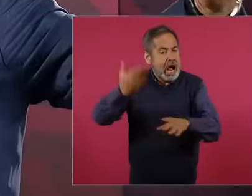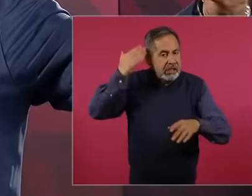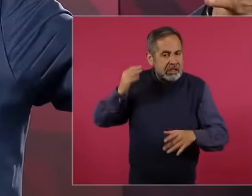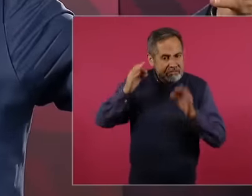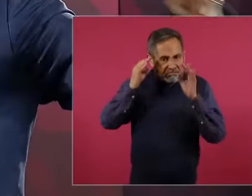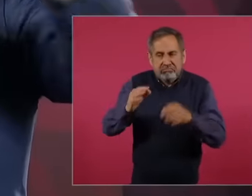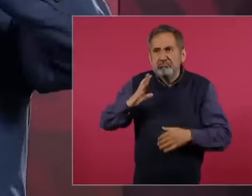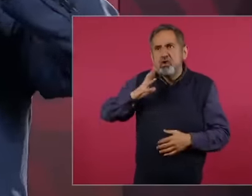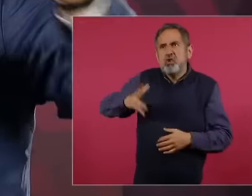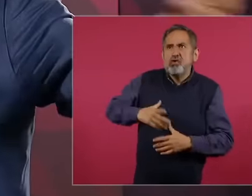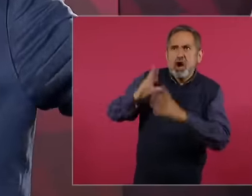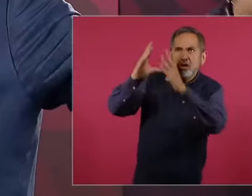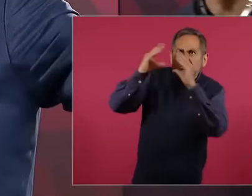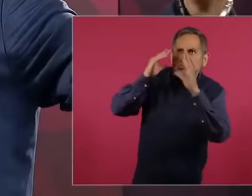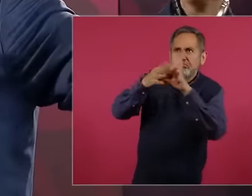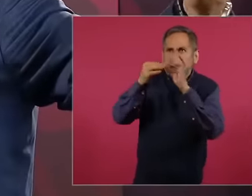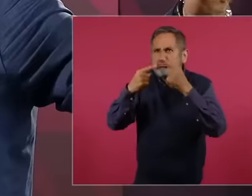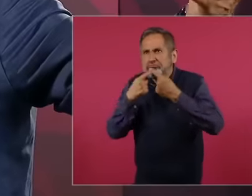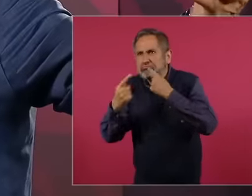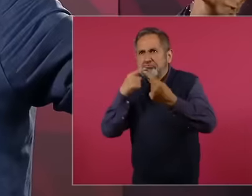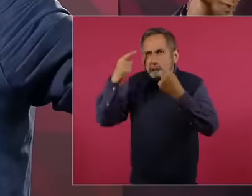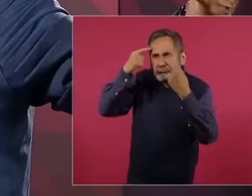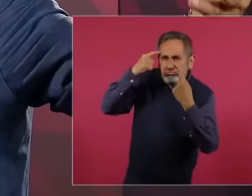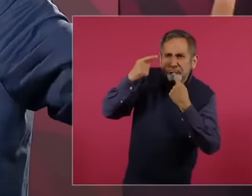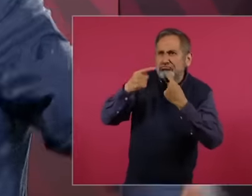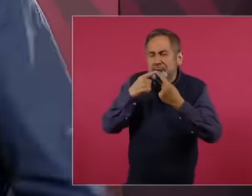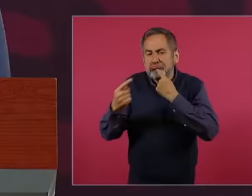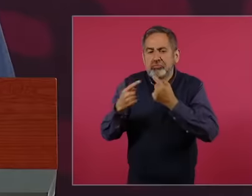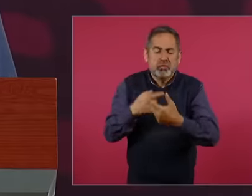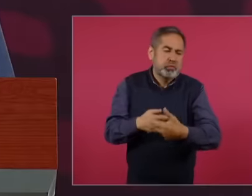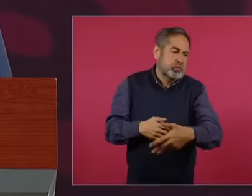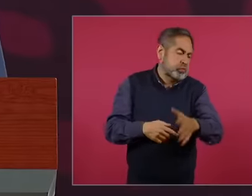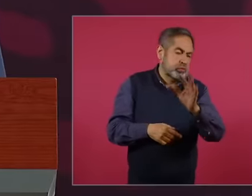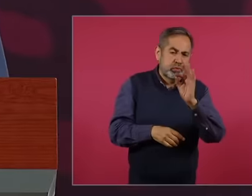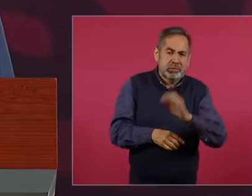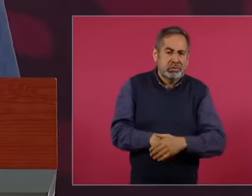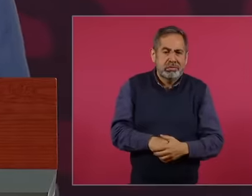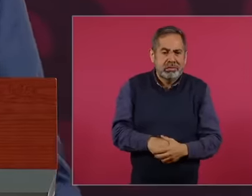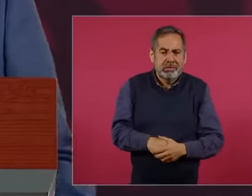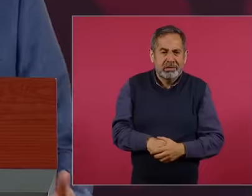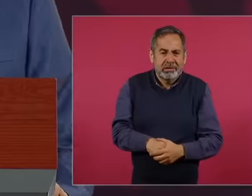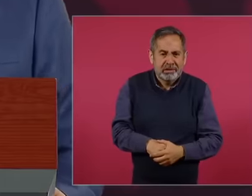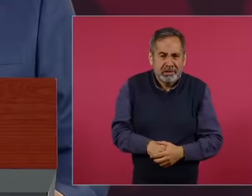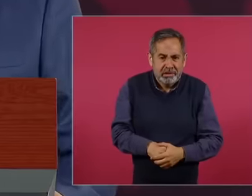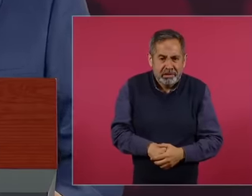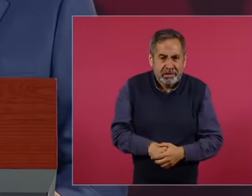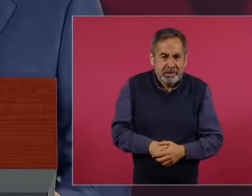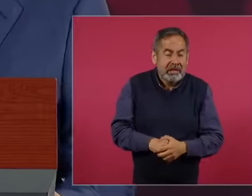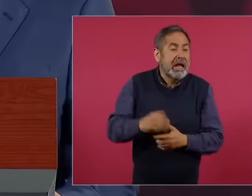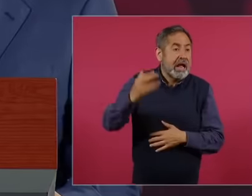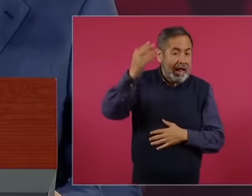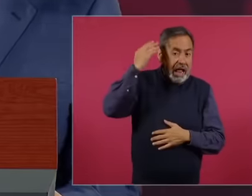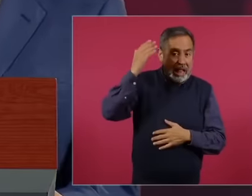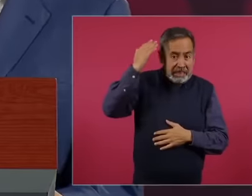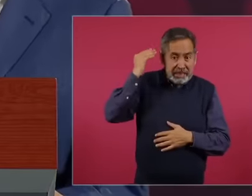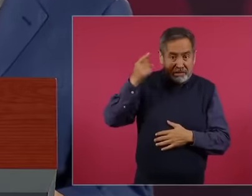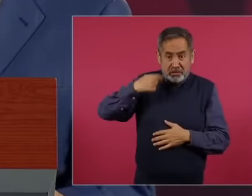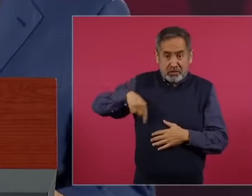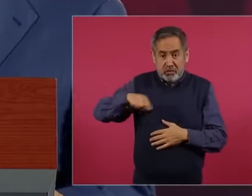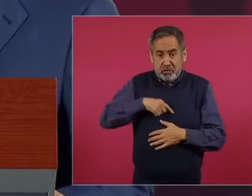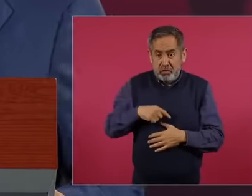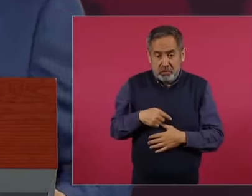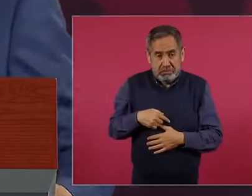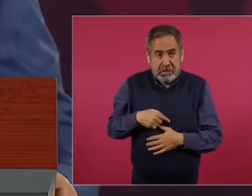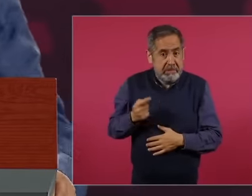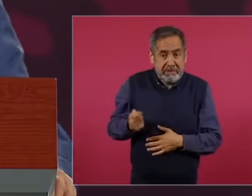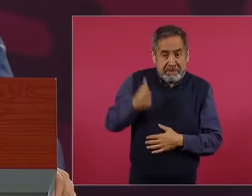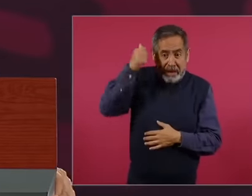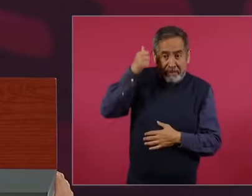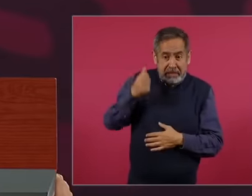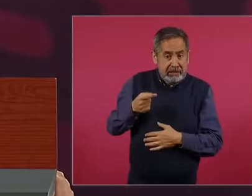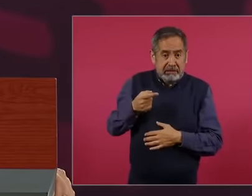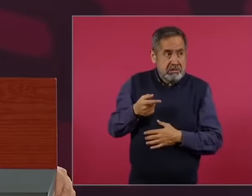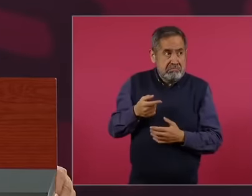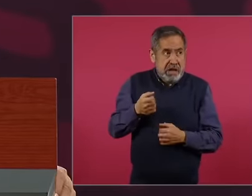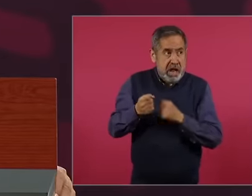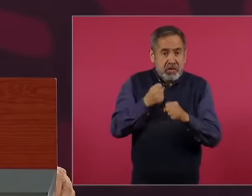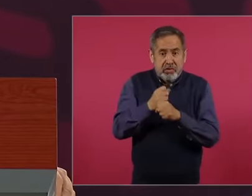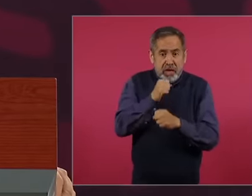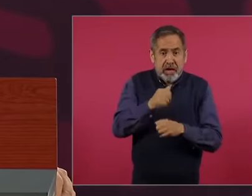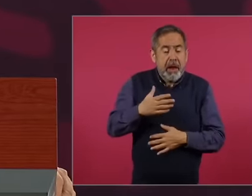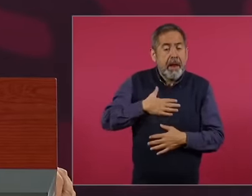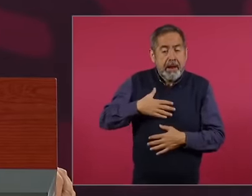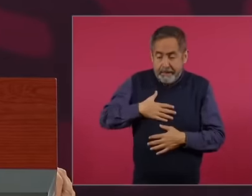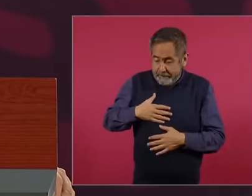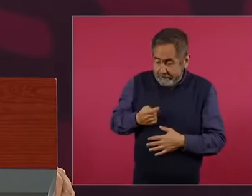that we are developing our own economic plan, as has not happened in years.